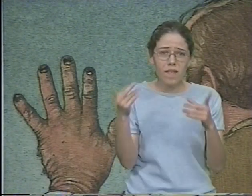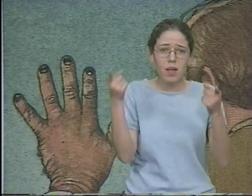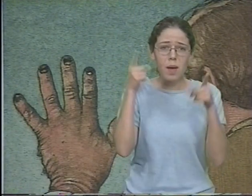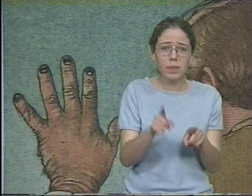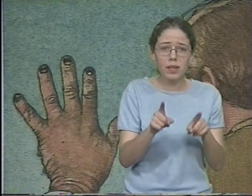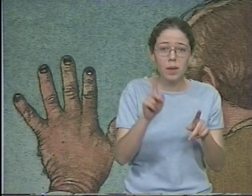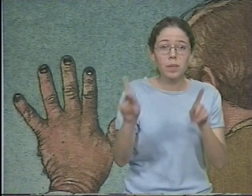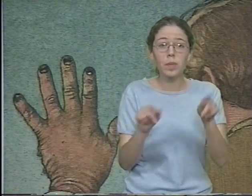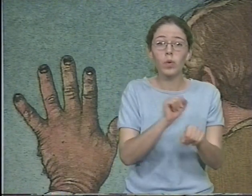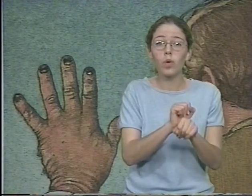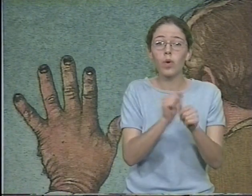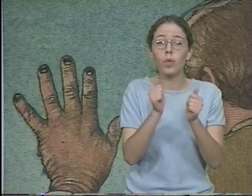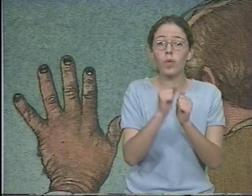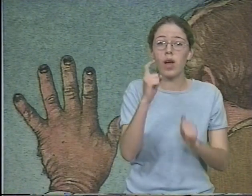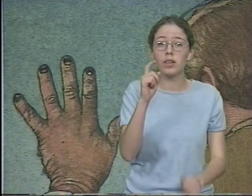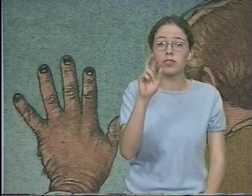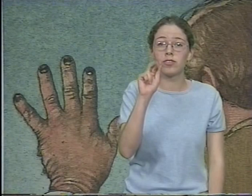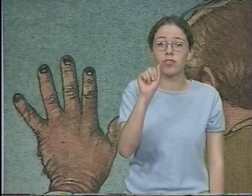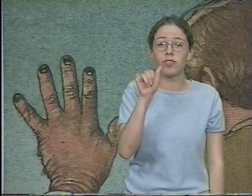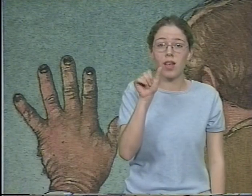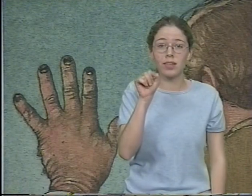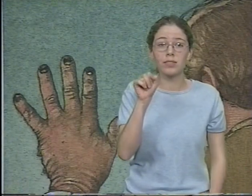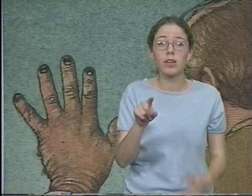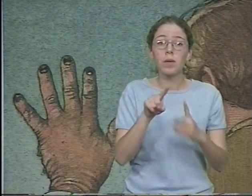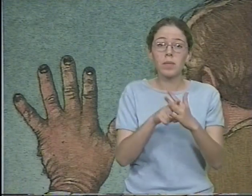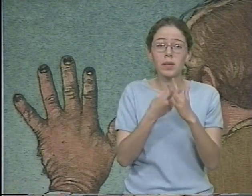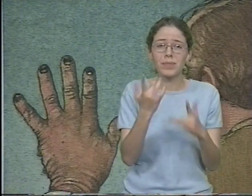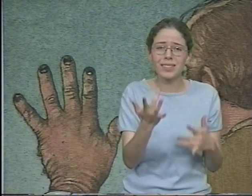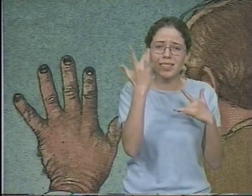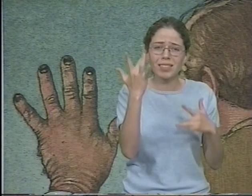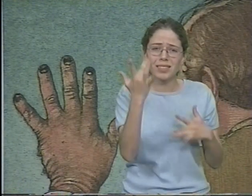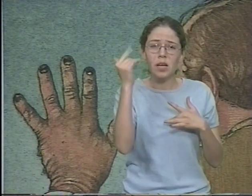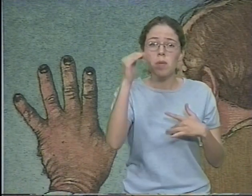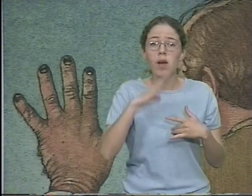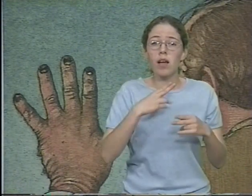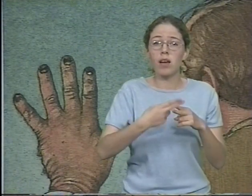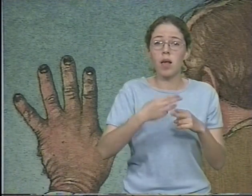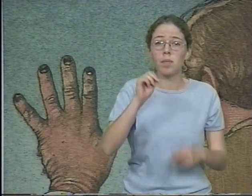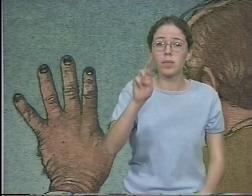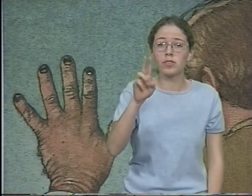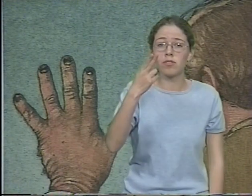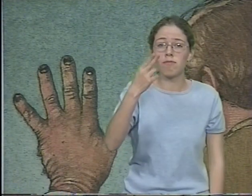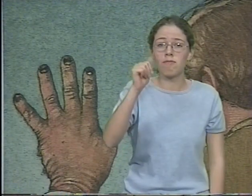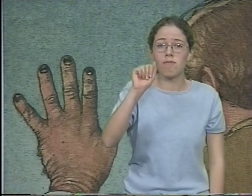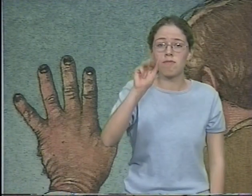Then something terrible happened. People working with X rays began to get sick.